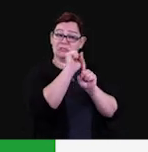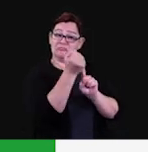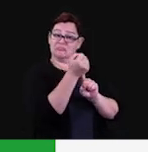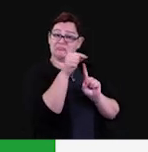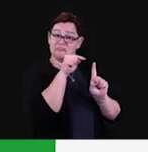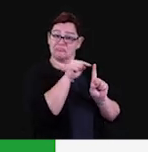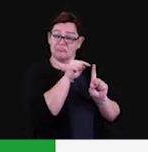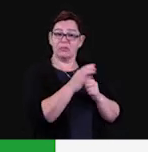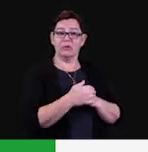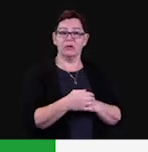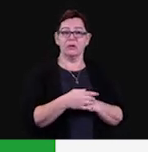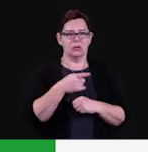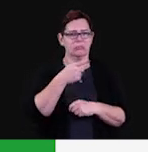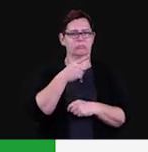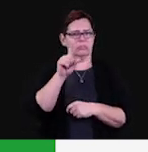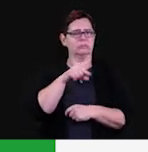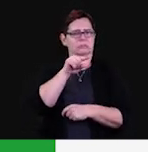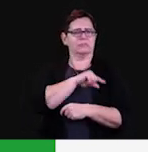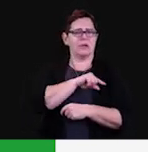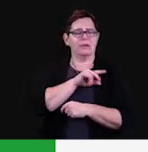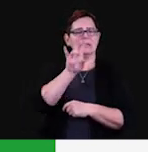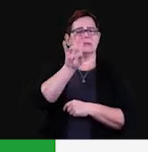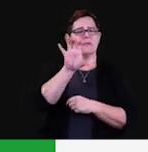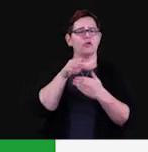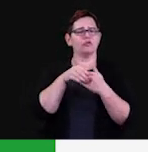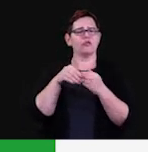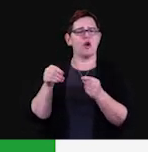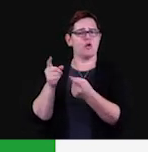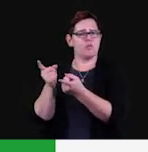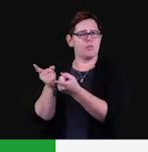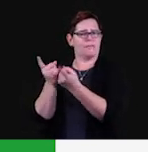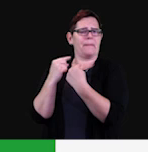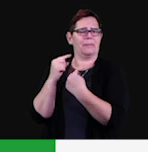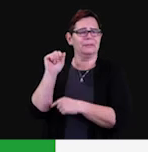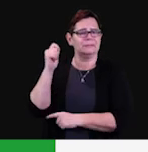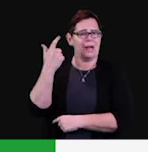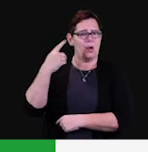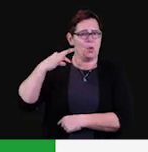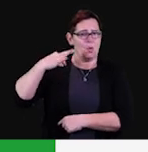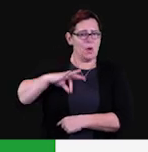It reduces what you owe to zero plus you get a $100 refund.